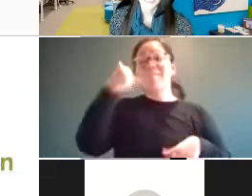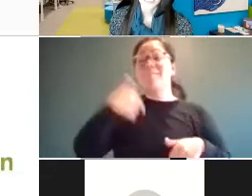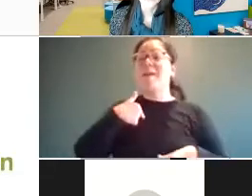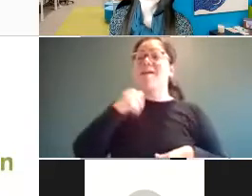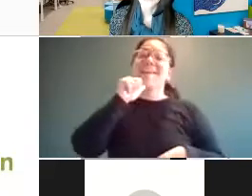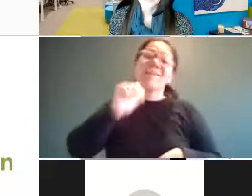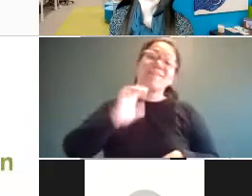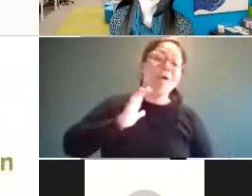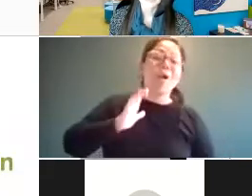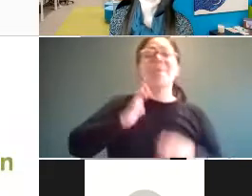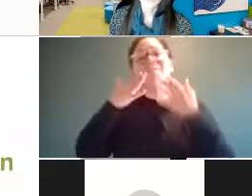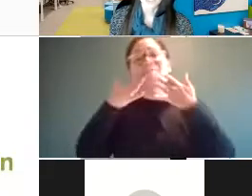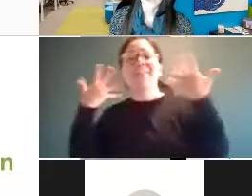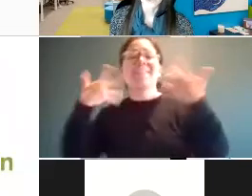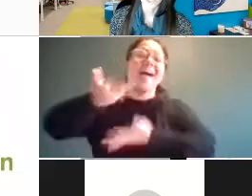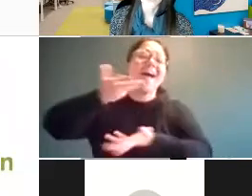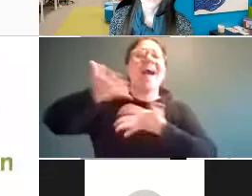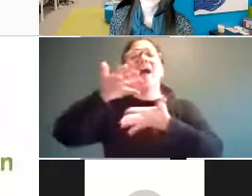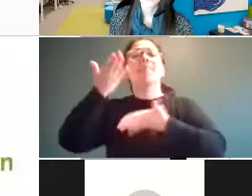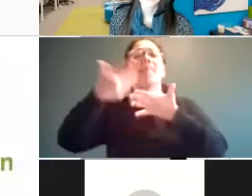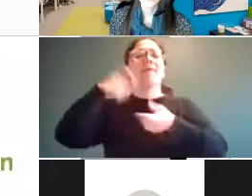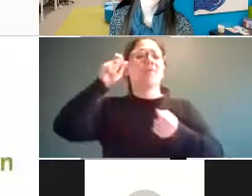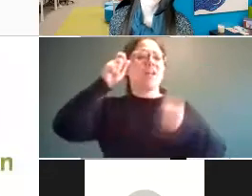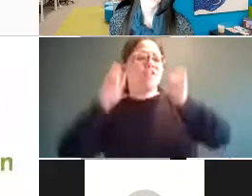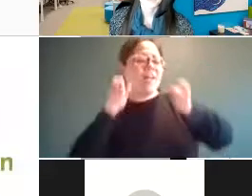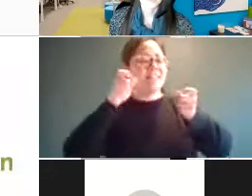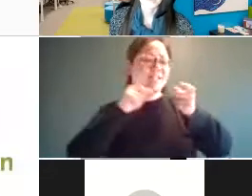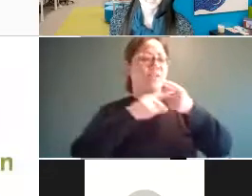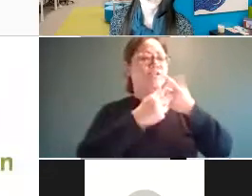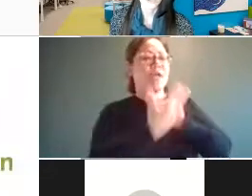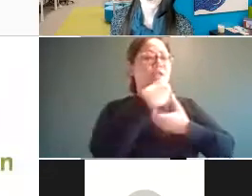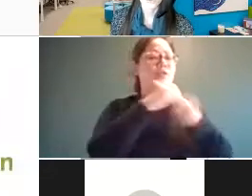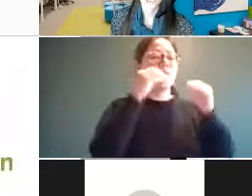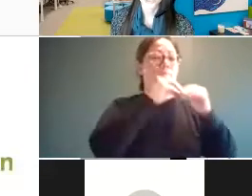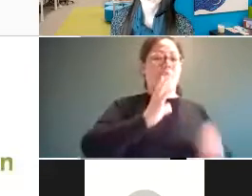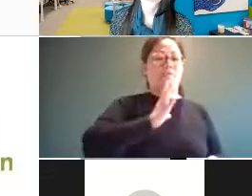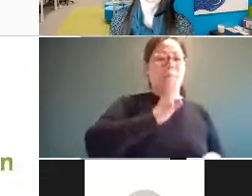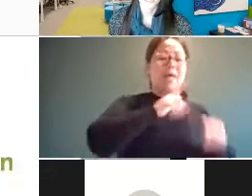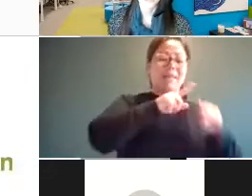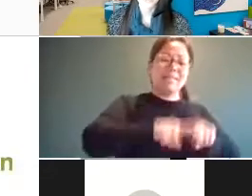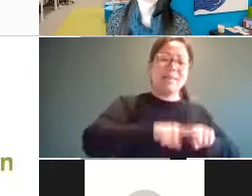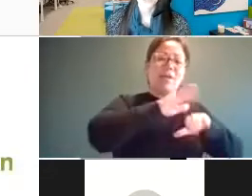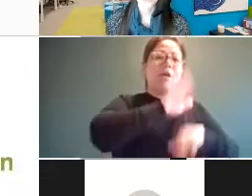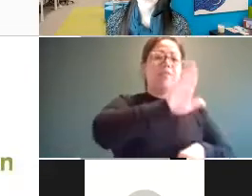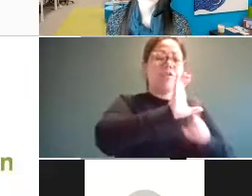you may need to adjust your tone to include more formality depending on the culture that you are aiming to work with.